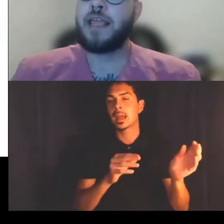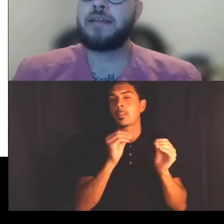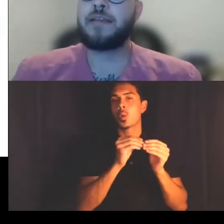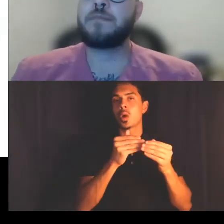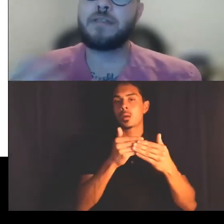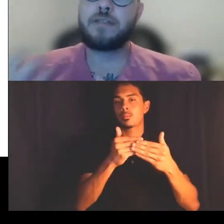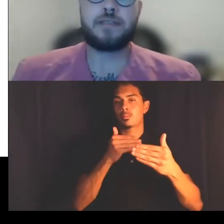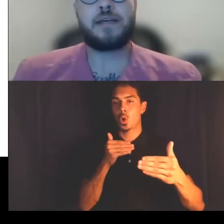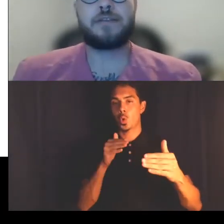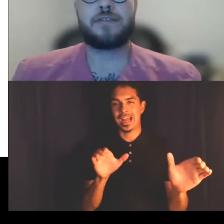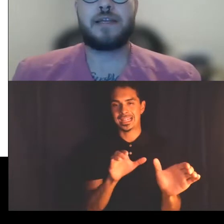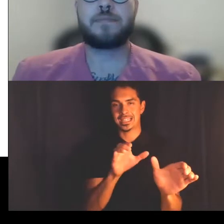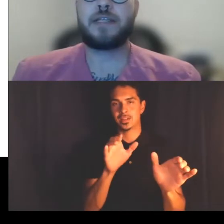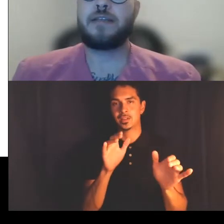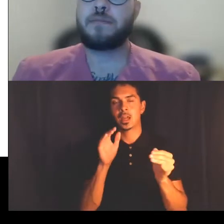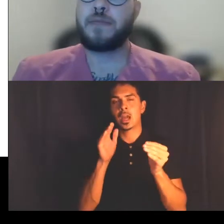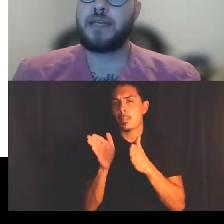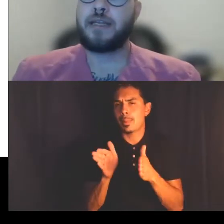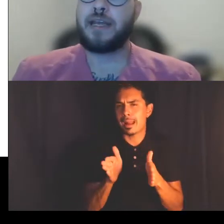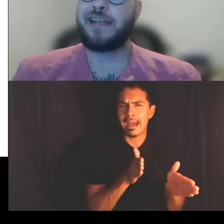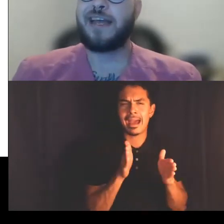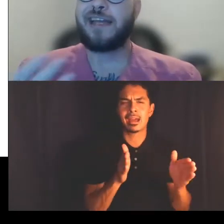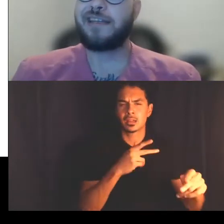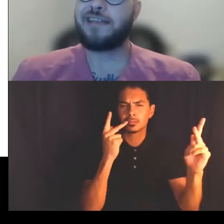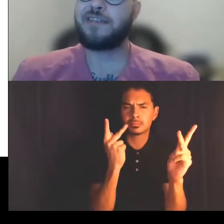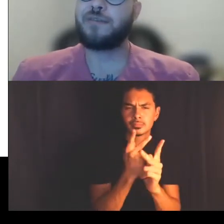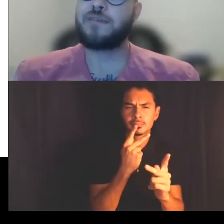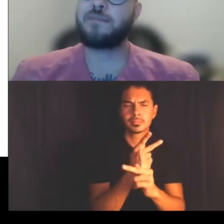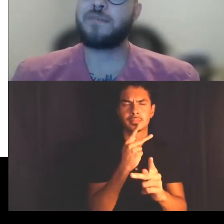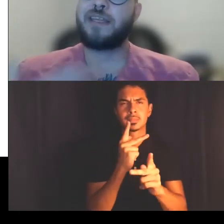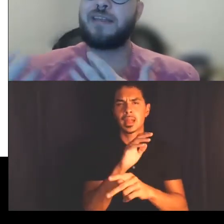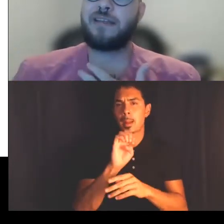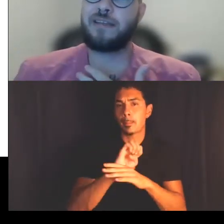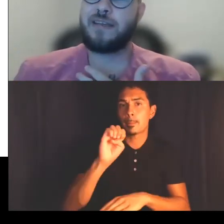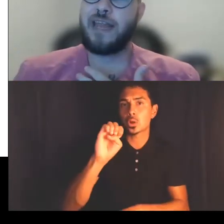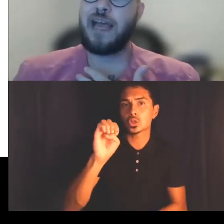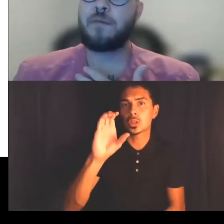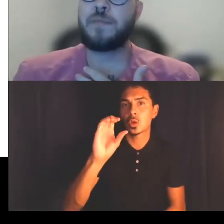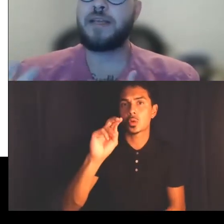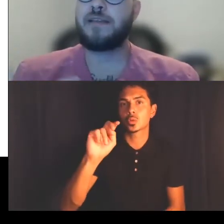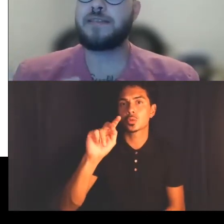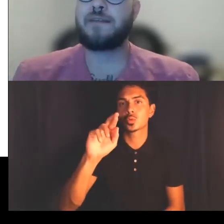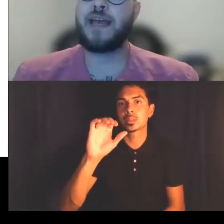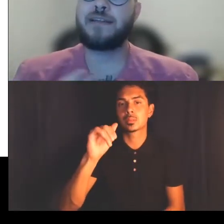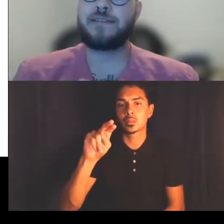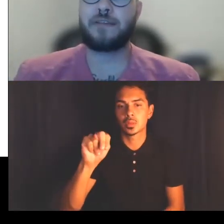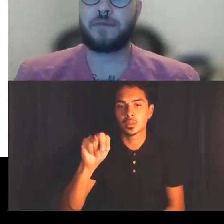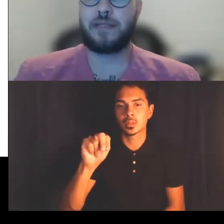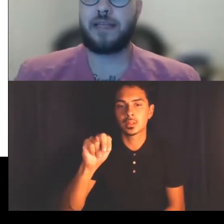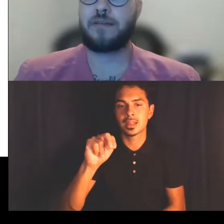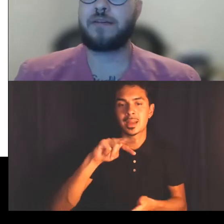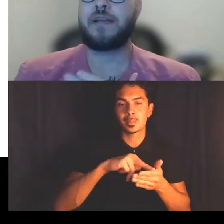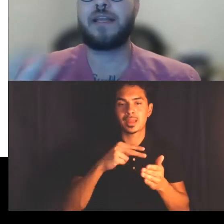and emergency contraception, meaning that I need to do something now, because I've had a sexual encounter